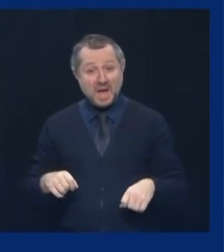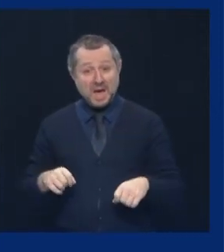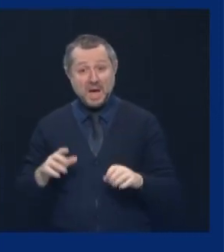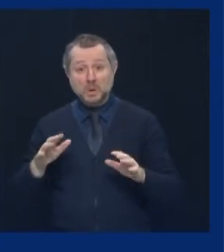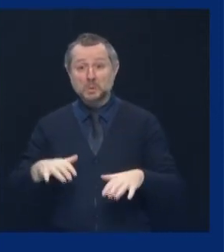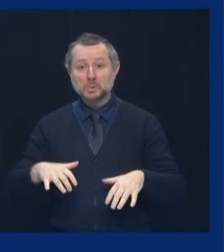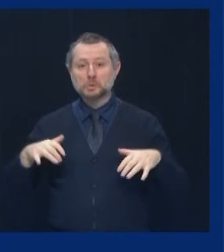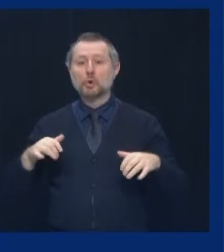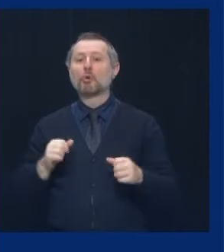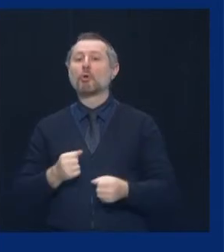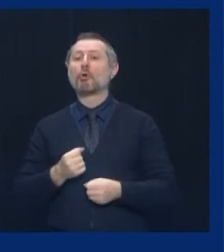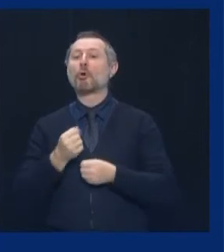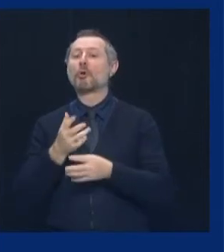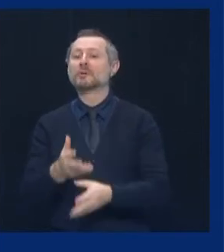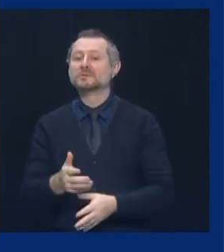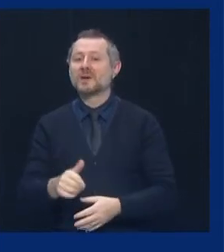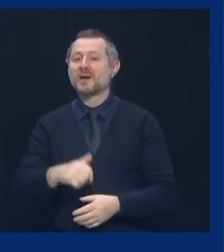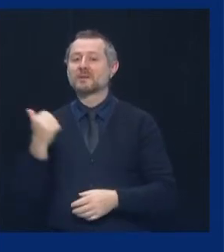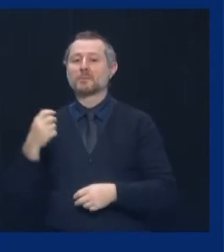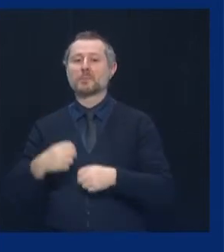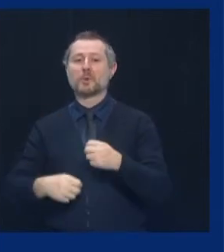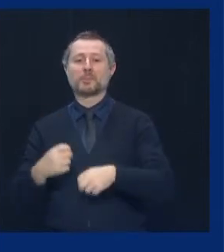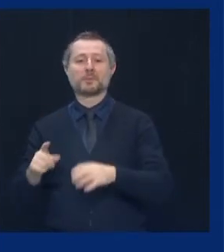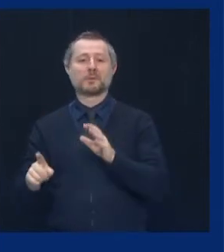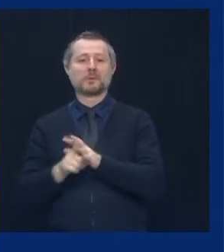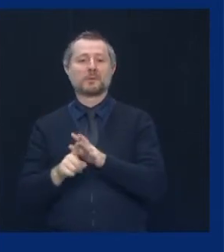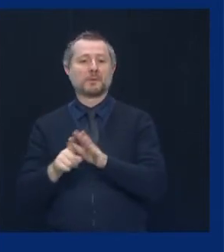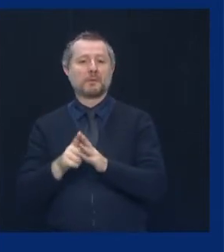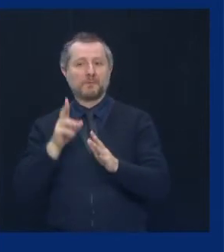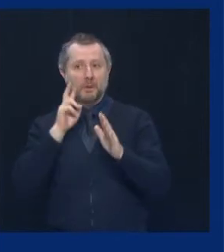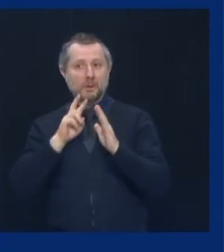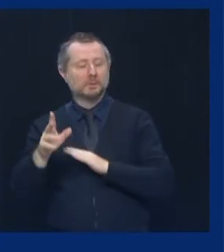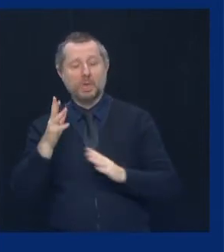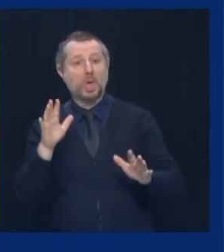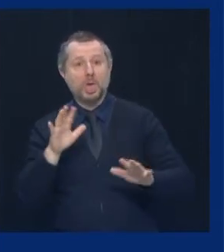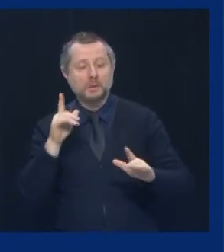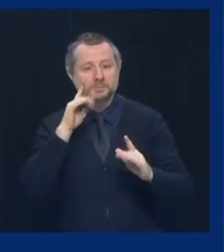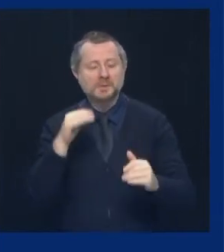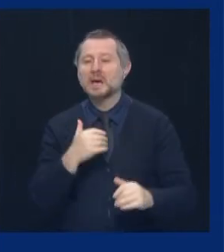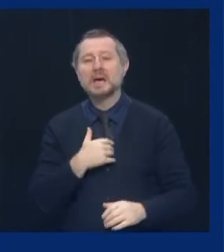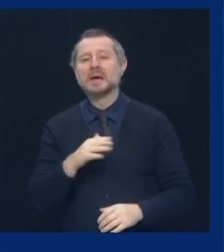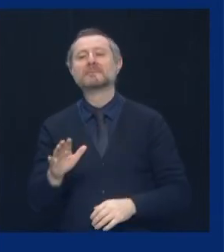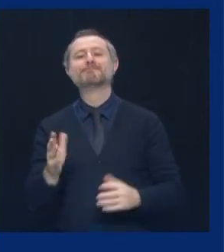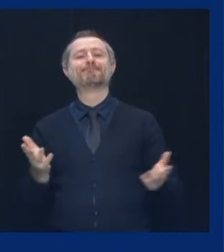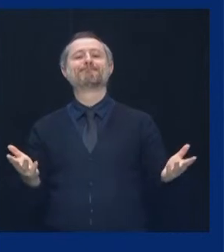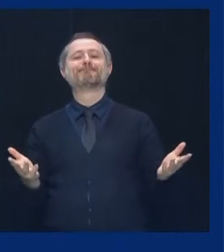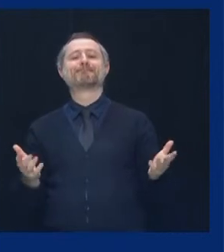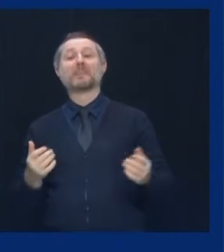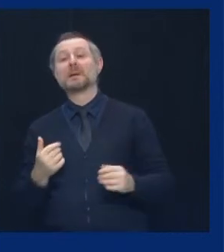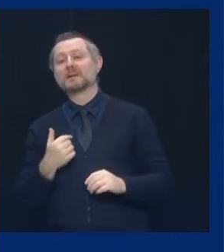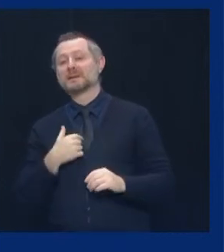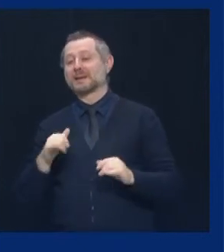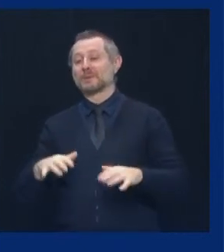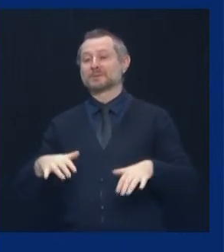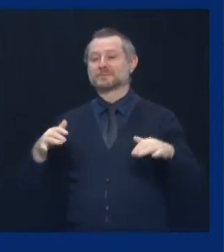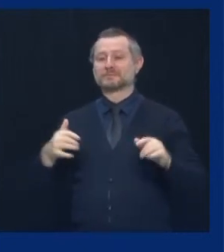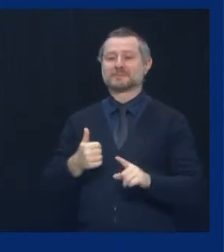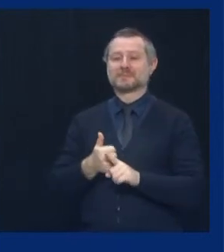DEPARTMENT OF HEALTH. COULD YOU CREATE ANCILLARY SITUATIONS THAT YOU ARE NOT